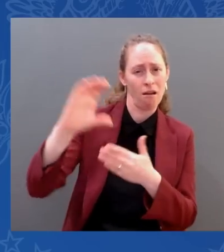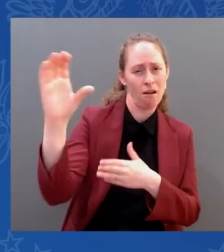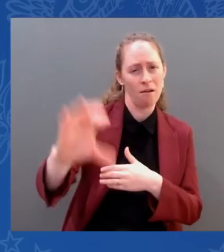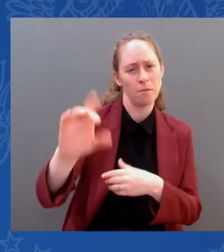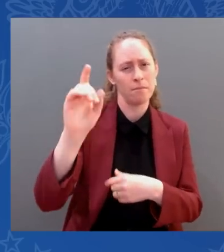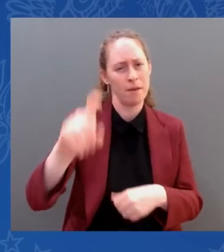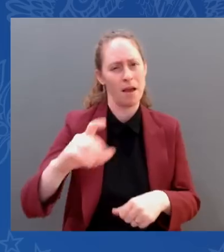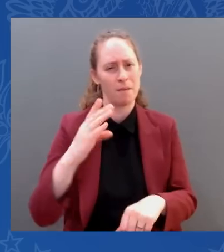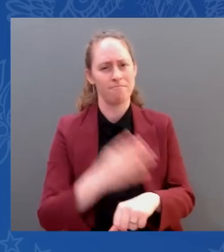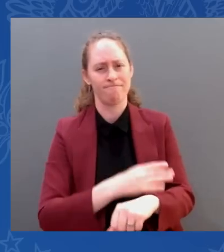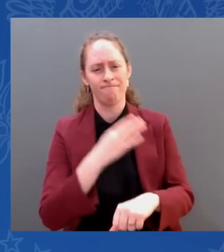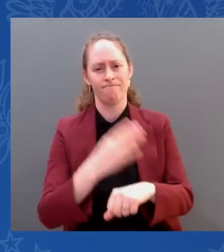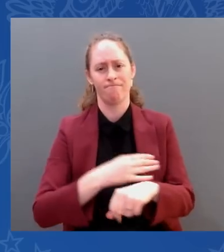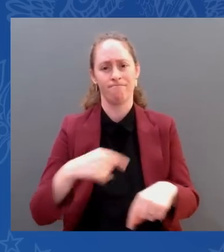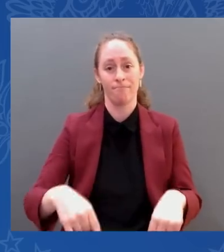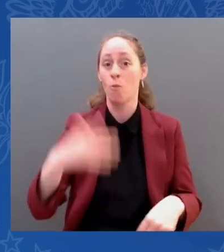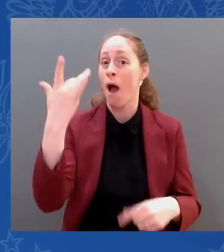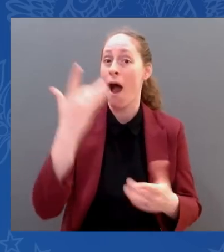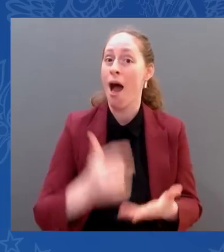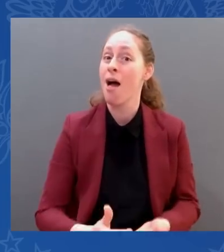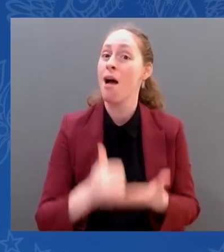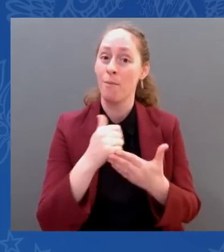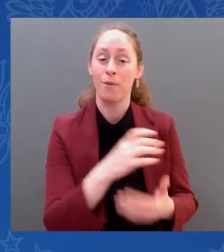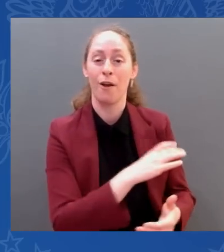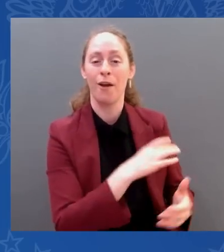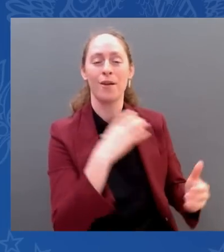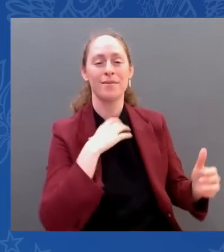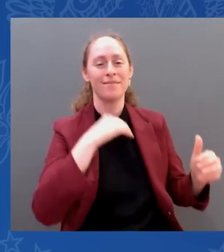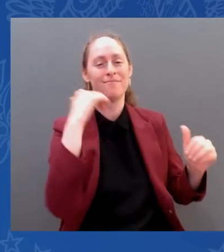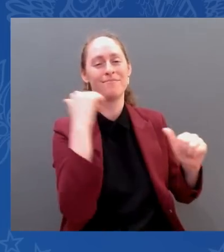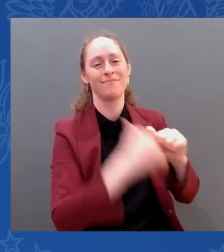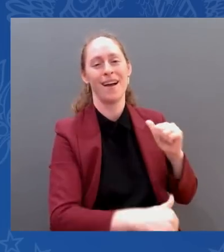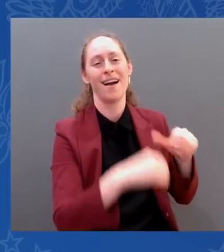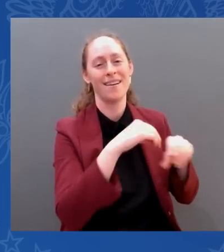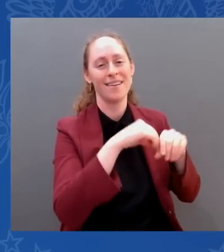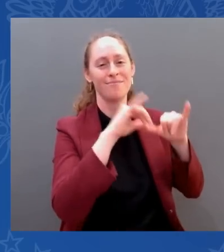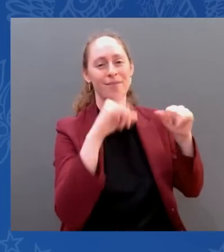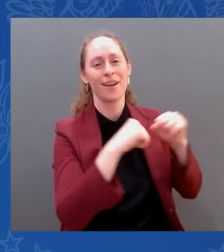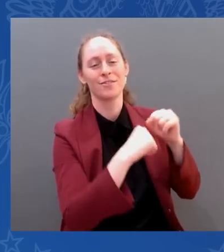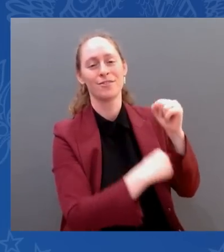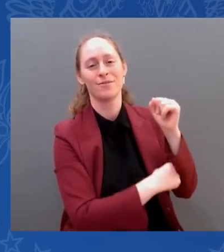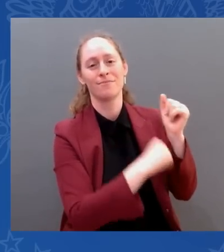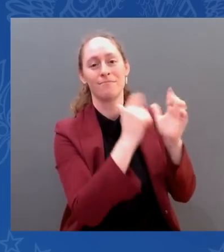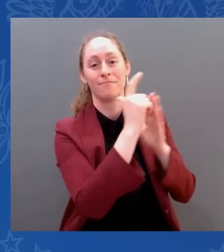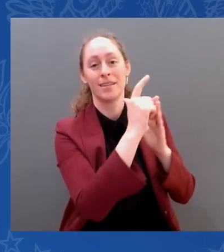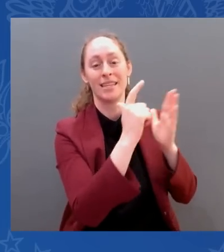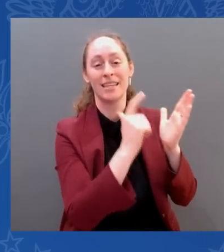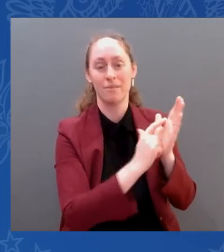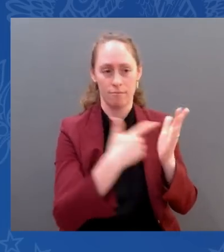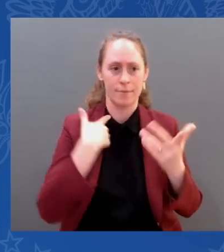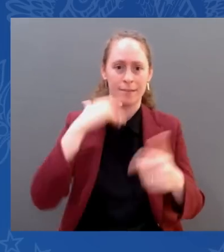and we're funding major new initiatives on the docks -- on-dock rail systems, the Port of Long Beach --